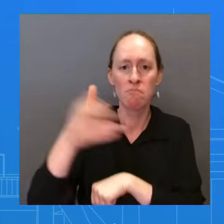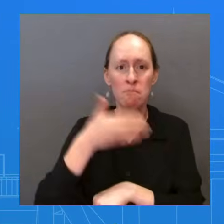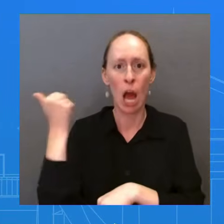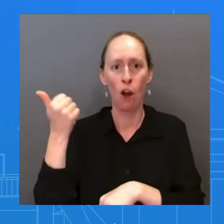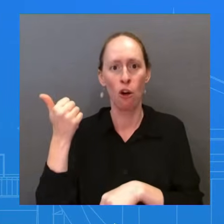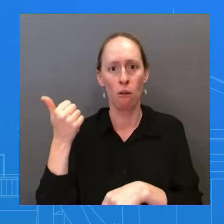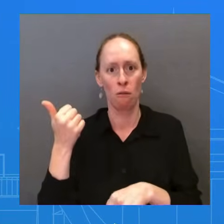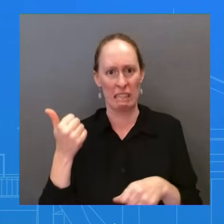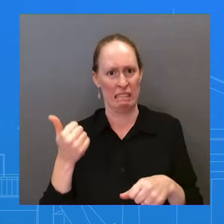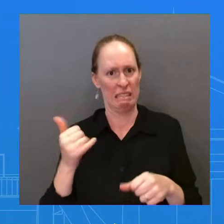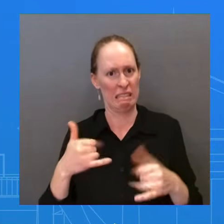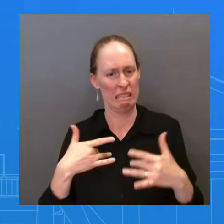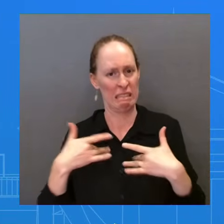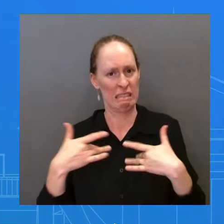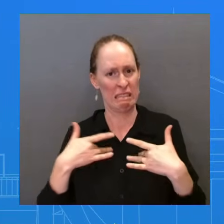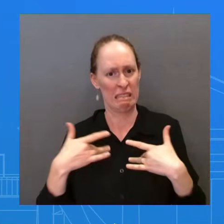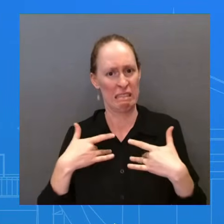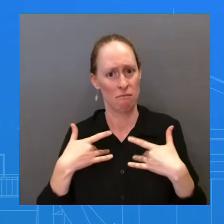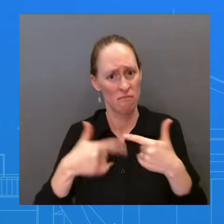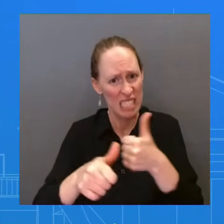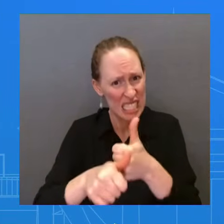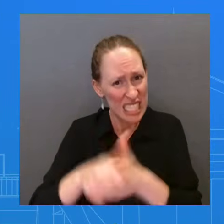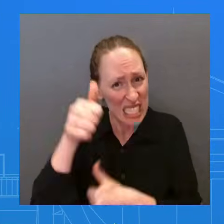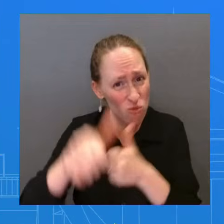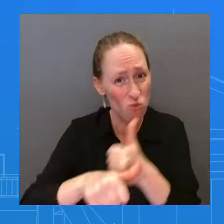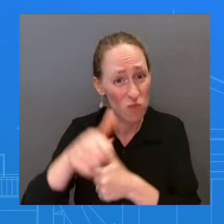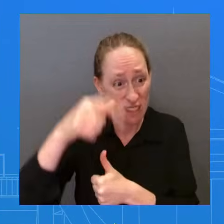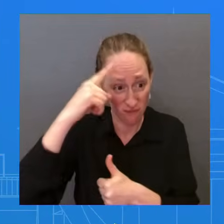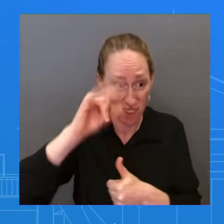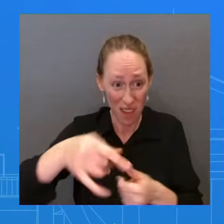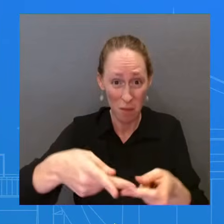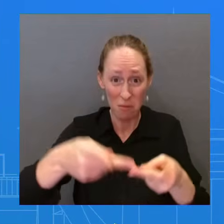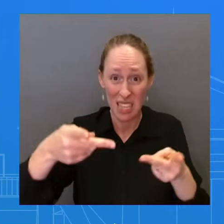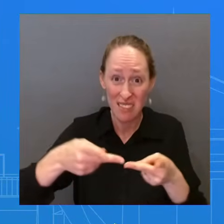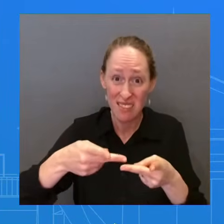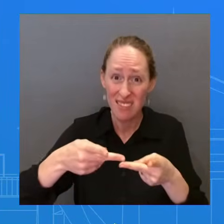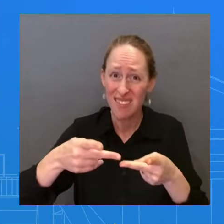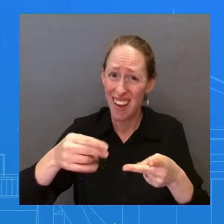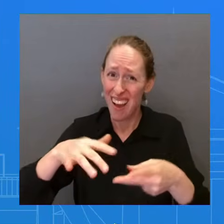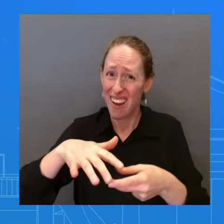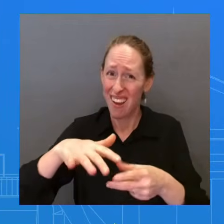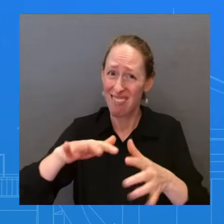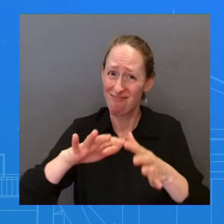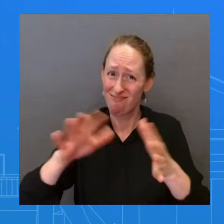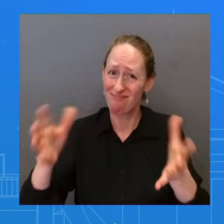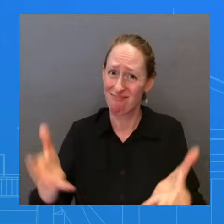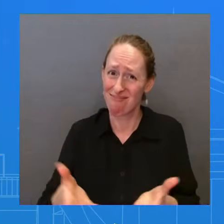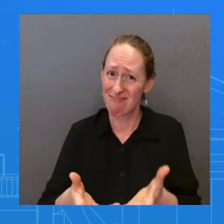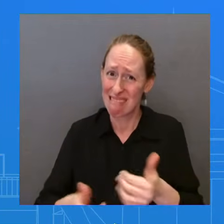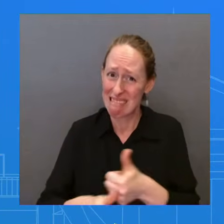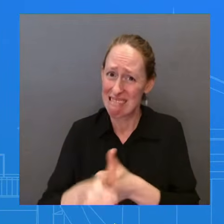which is why we're going to continue to work with allies and partners on holding Kim Jong Un and his regime accountable